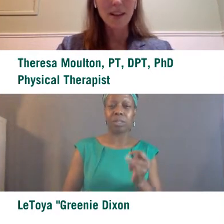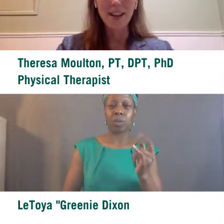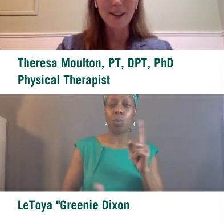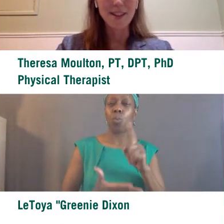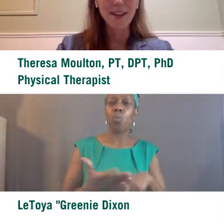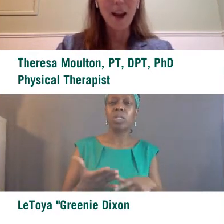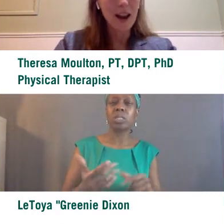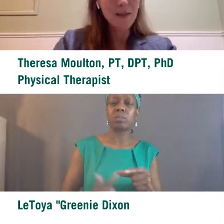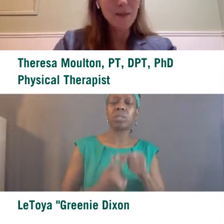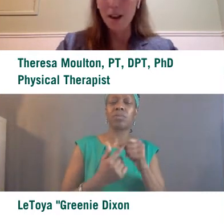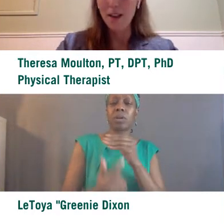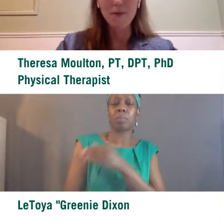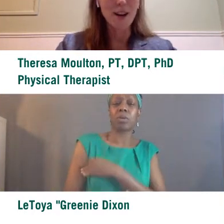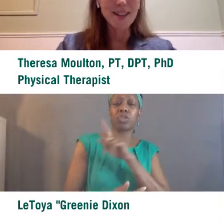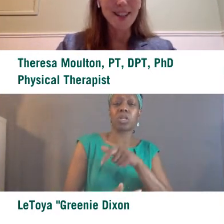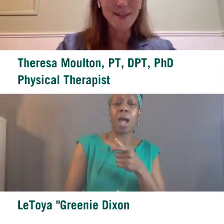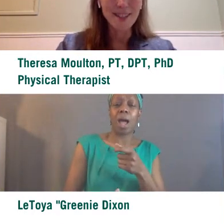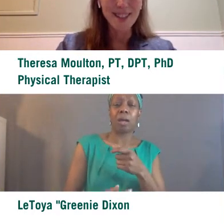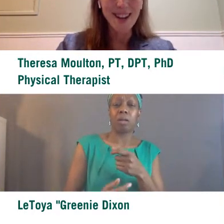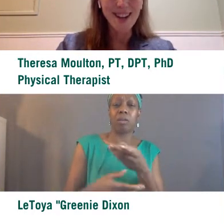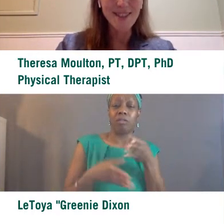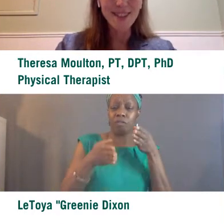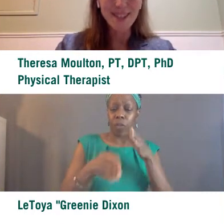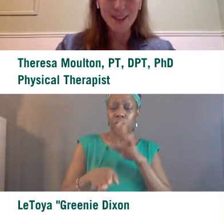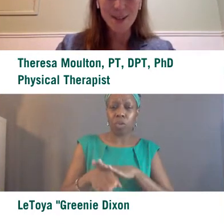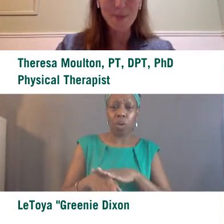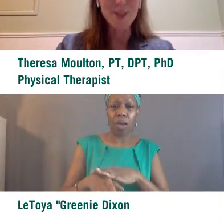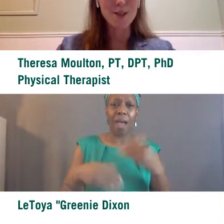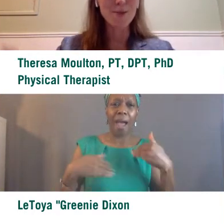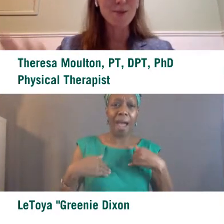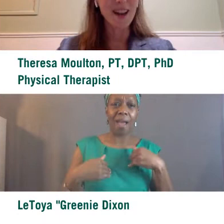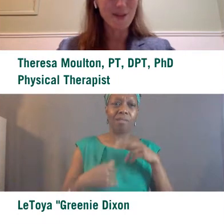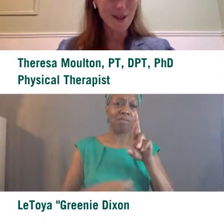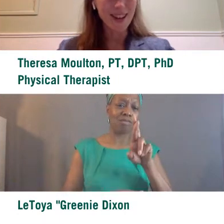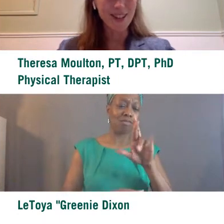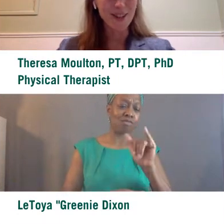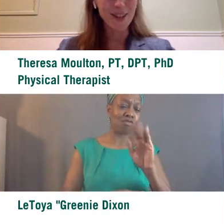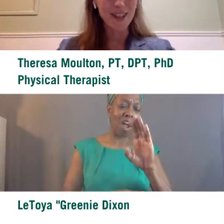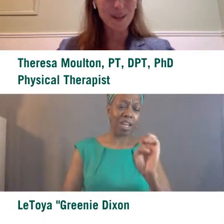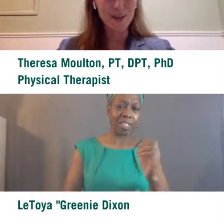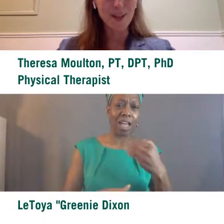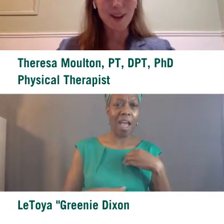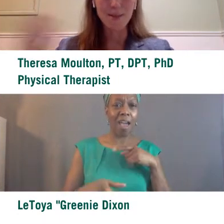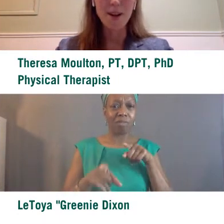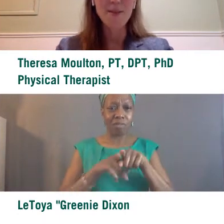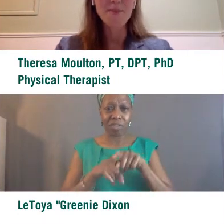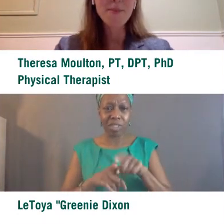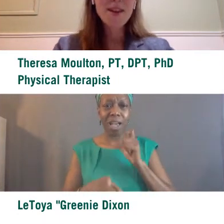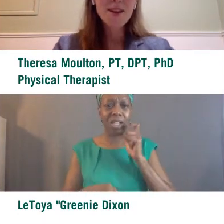Like Kara said, I have rice, I have a sock. I don't need a gym to do that one exercise that we talked about.